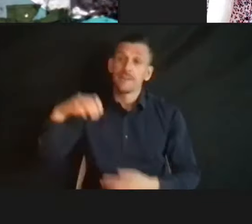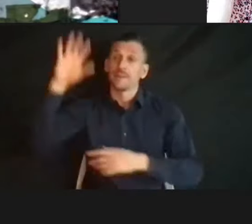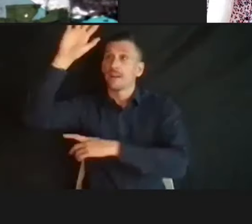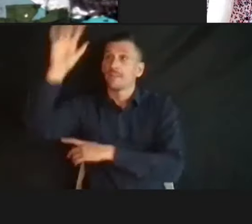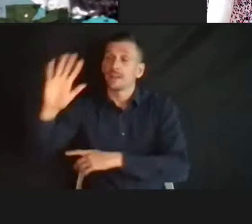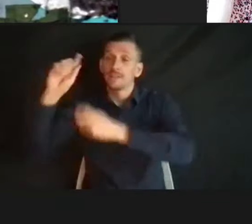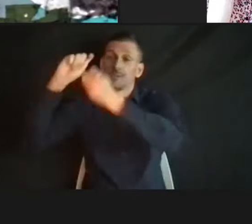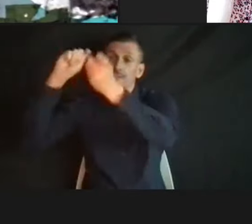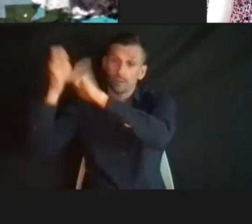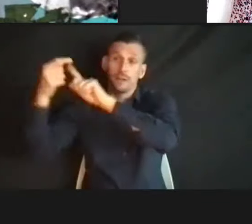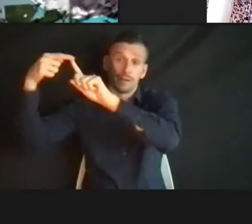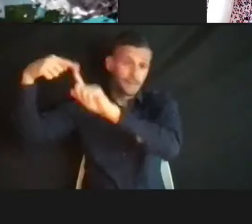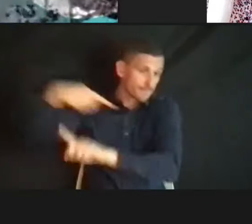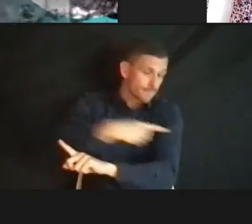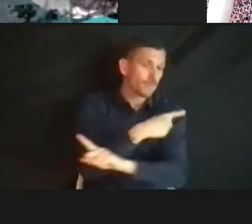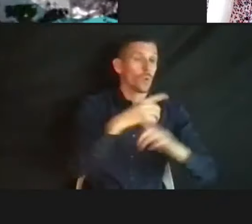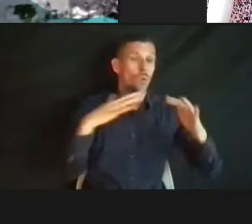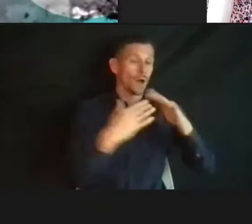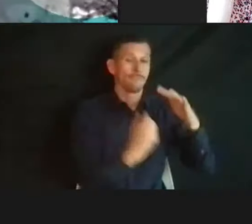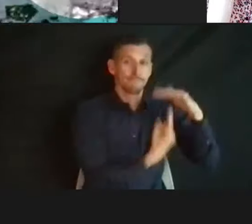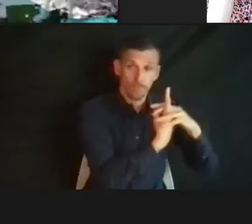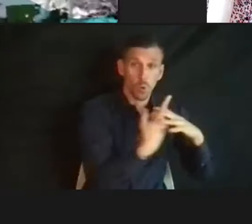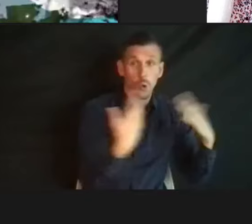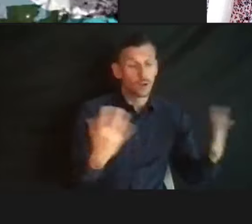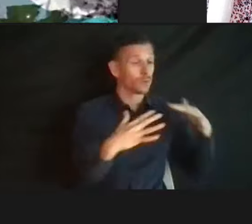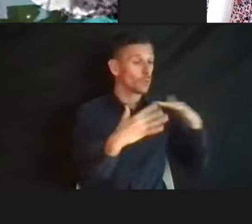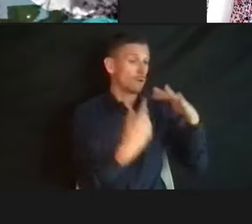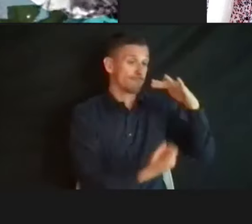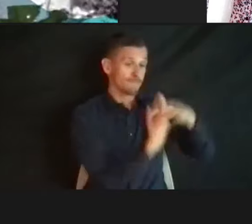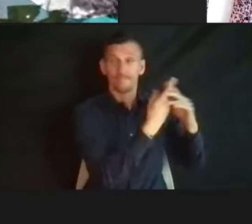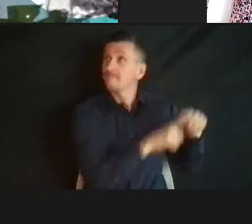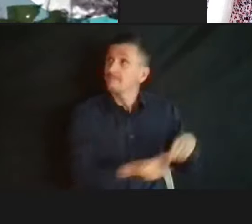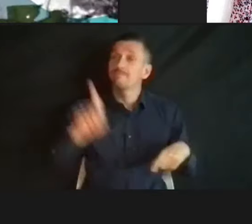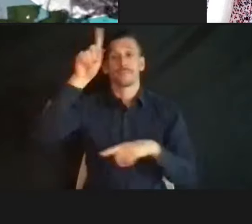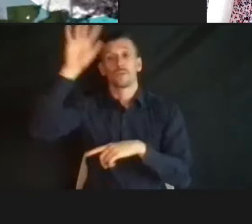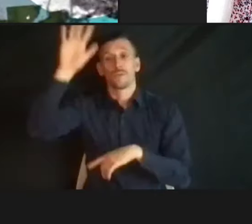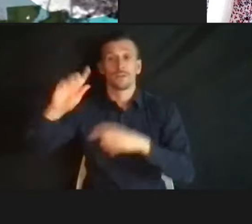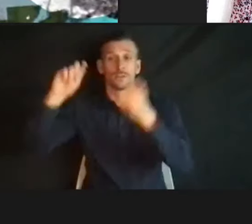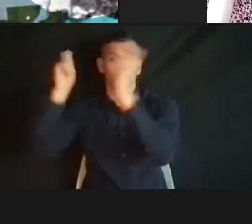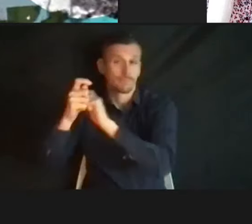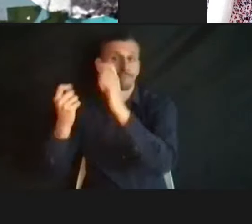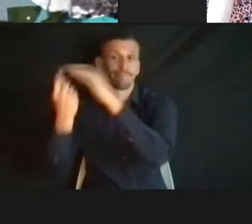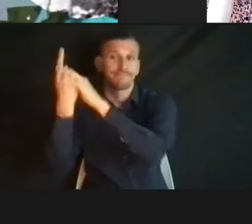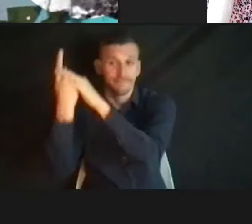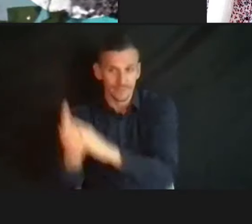and I really appreciate the solution-oriented approach that our panelists focused on.